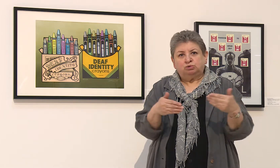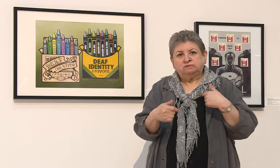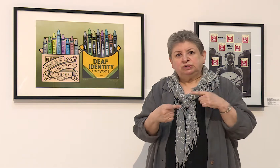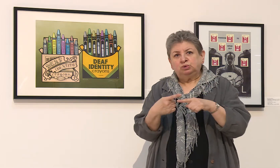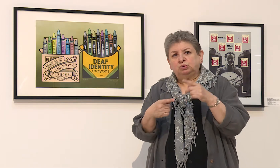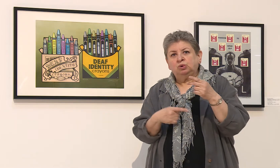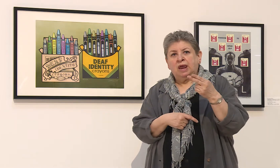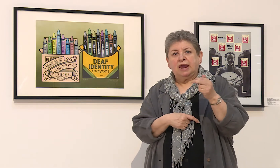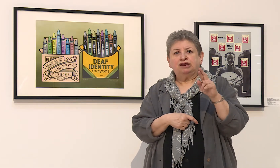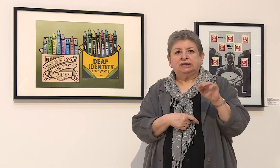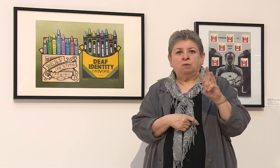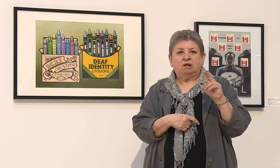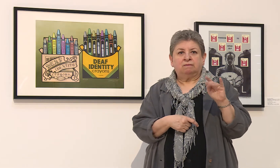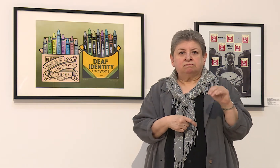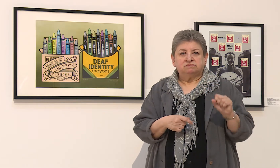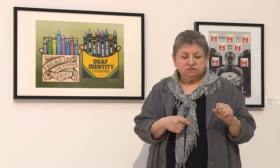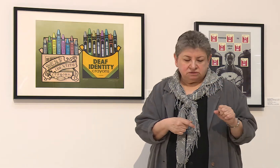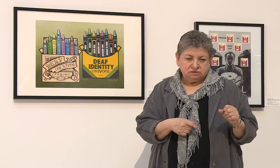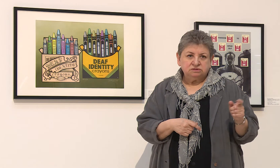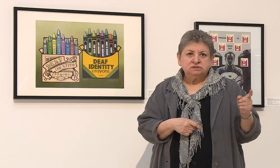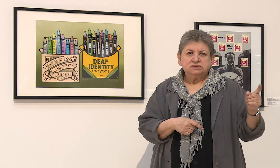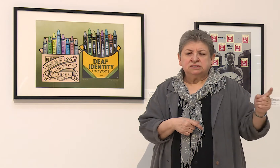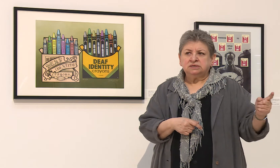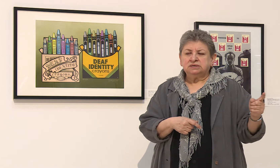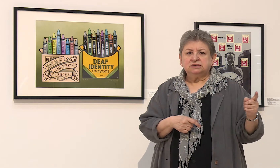he's the one who introduced me to Harry Williams--